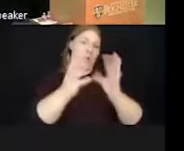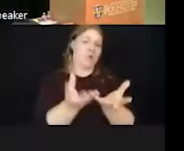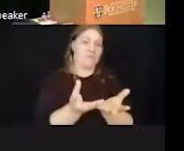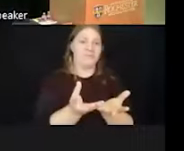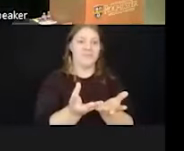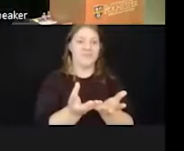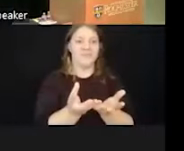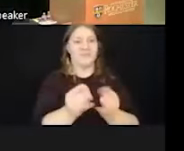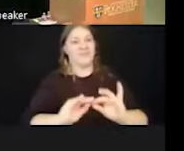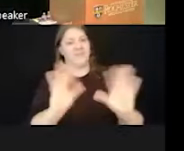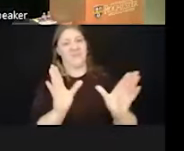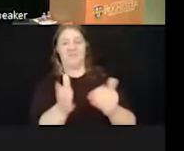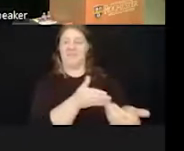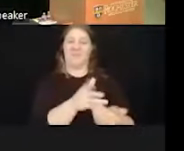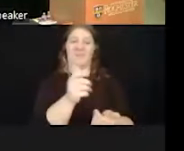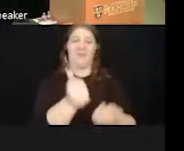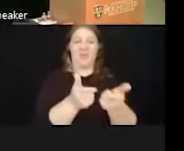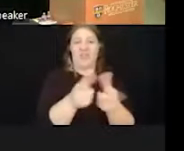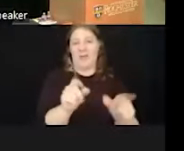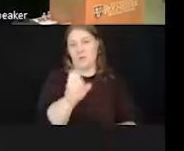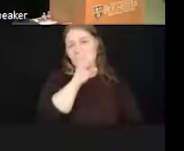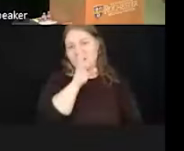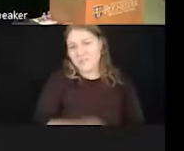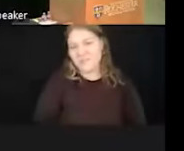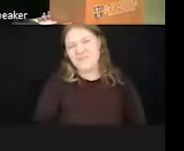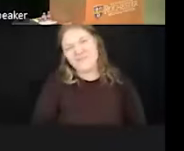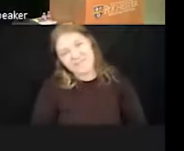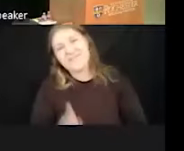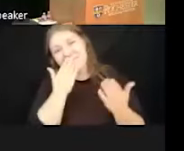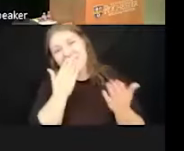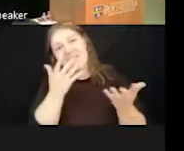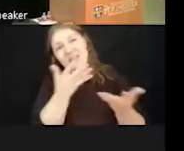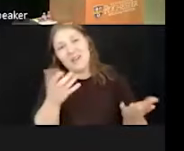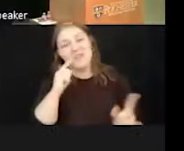what language you speak so thank you well thank you very much for this presentation Julio and